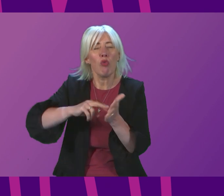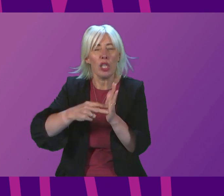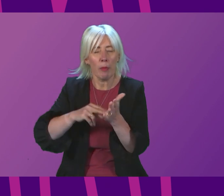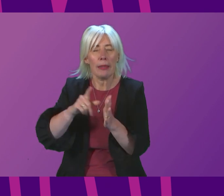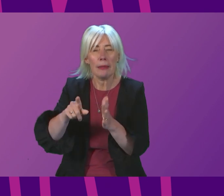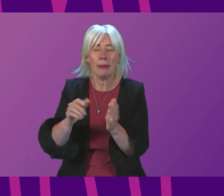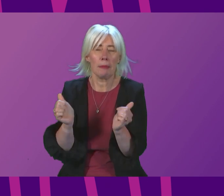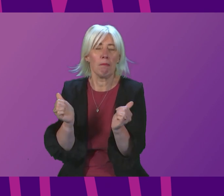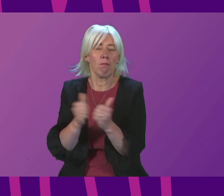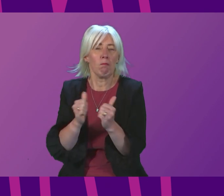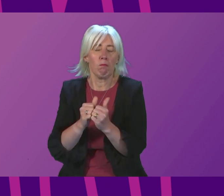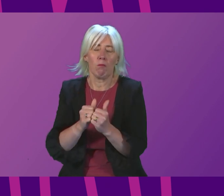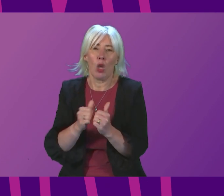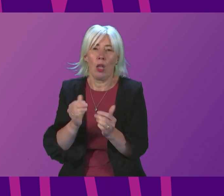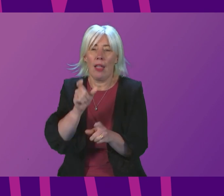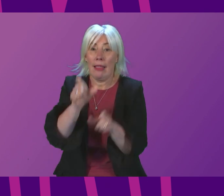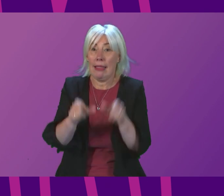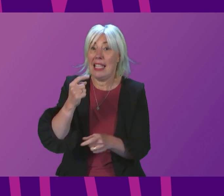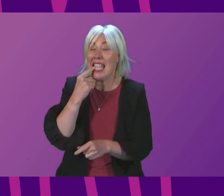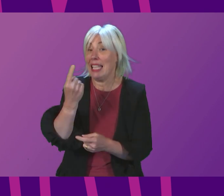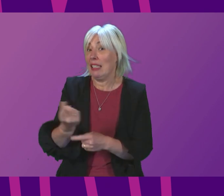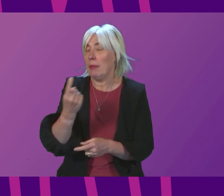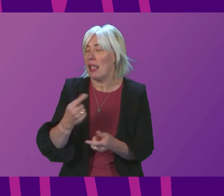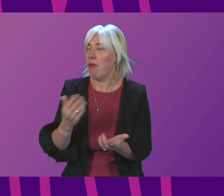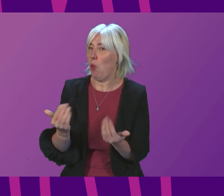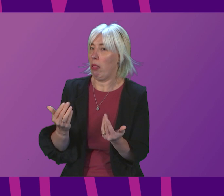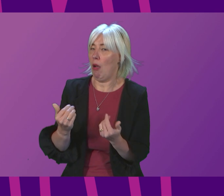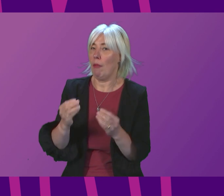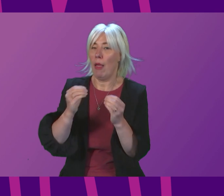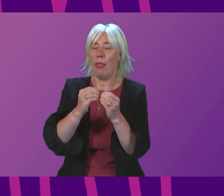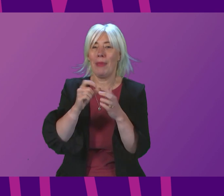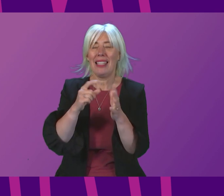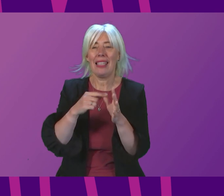important, and it has been welcomed by many dentists. I think that the British Dental Association has also welcomed its introduction.